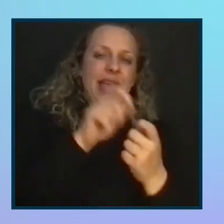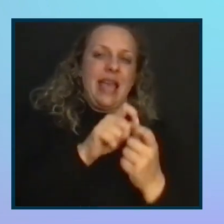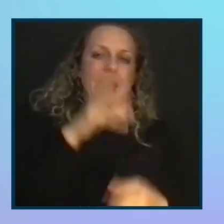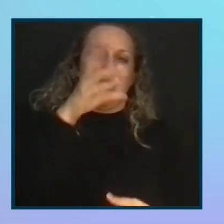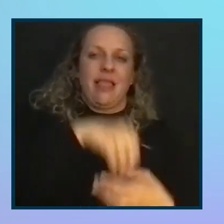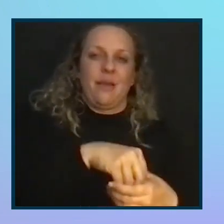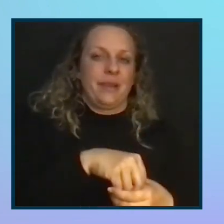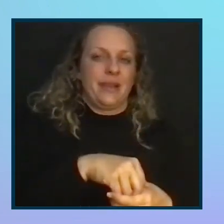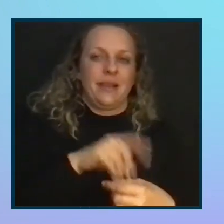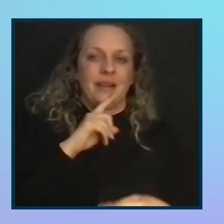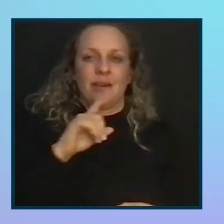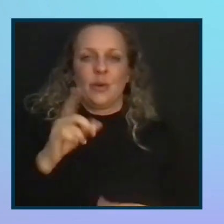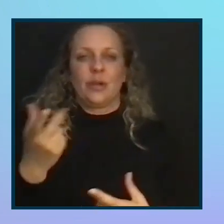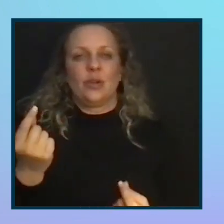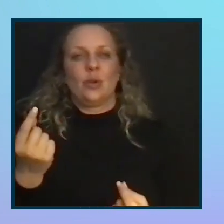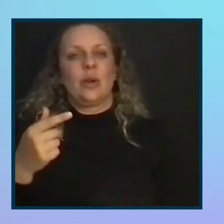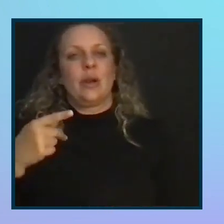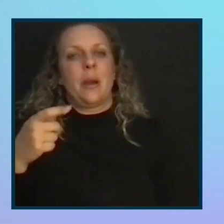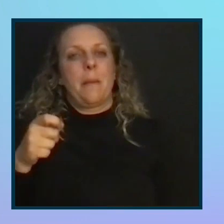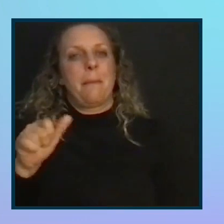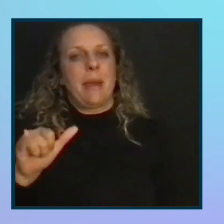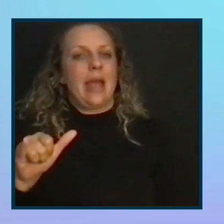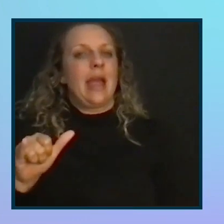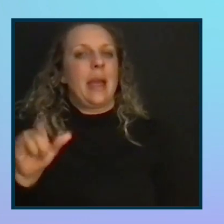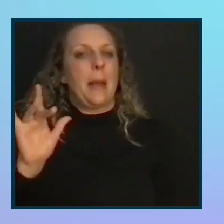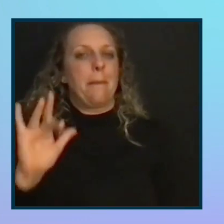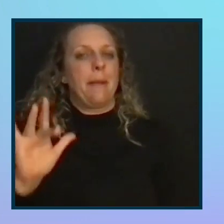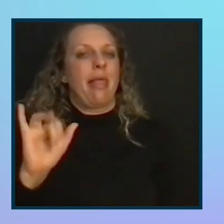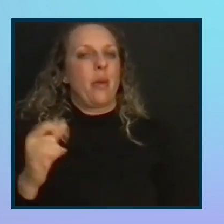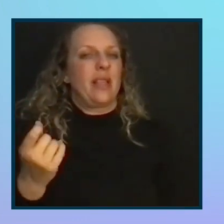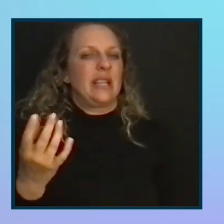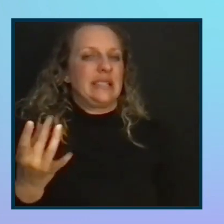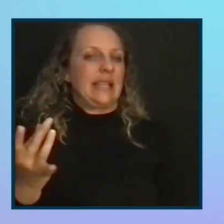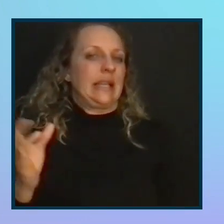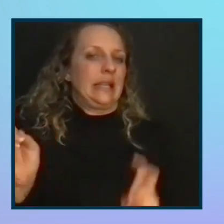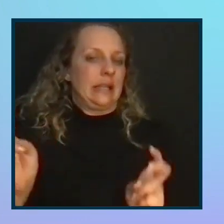that we had there that was sticky. And although that was an important